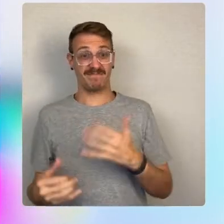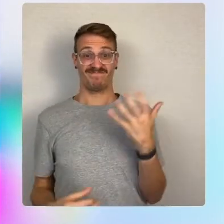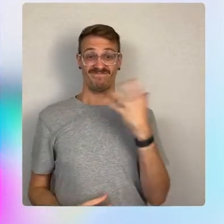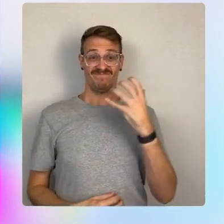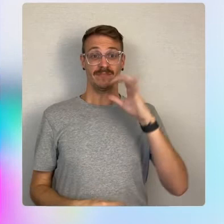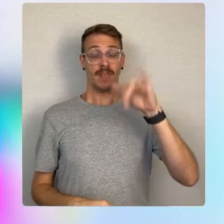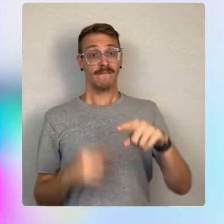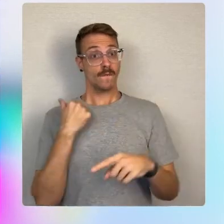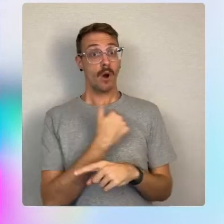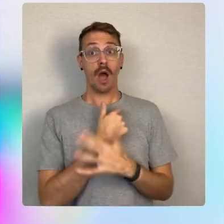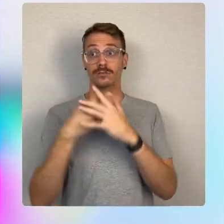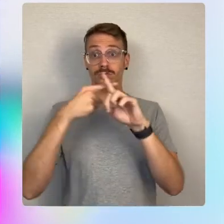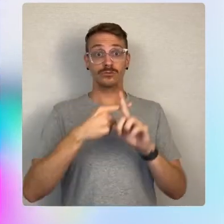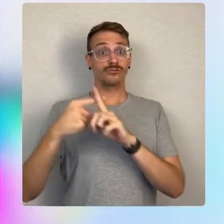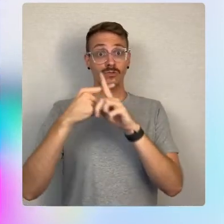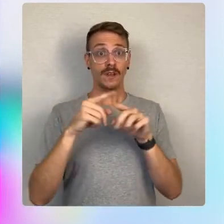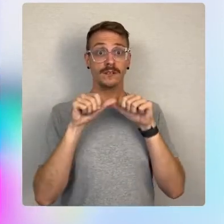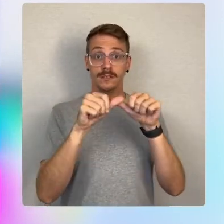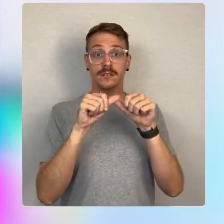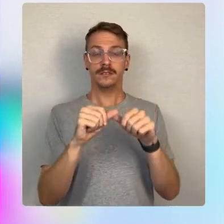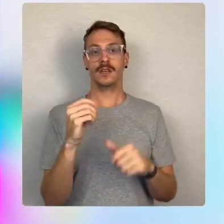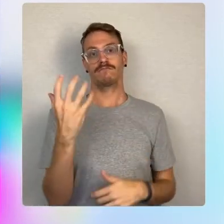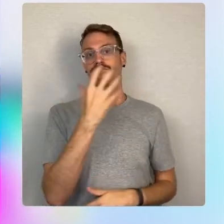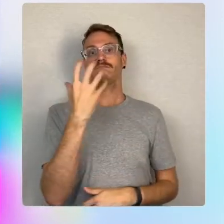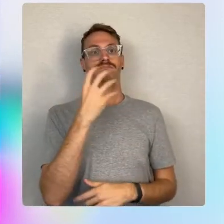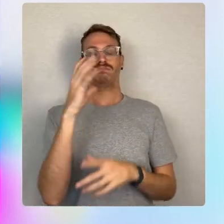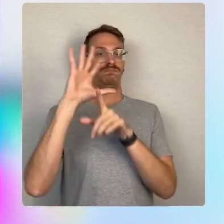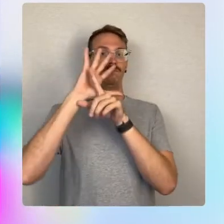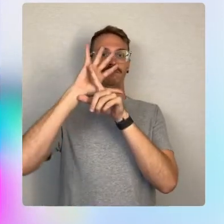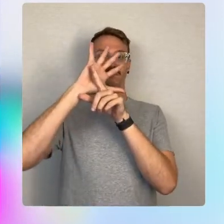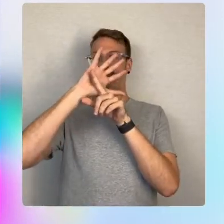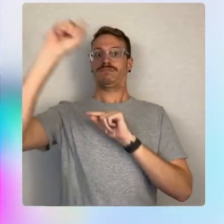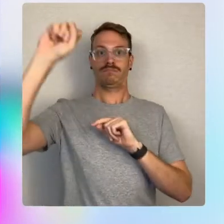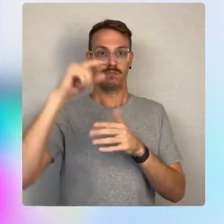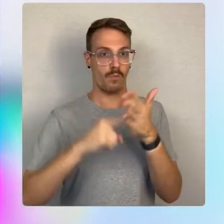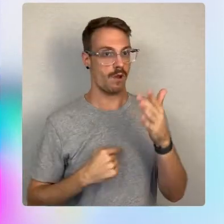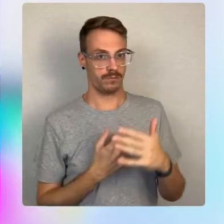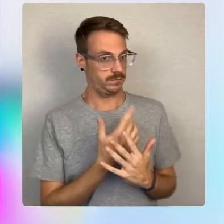the tracking consistency was just beyond what we expected.